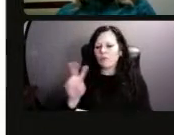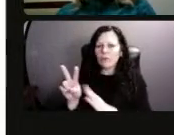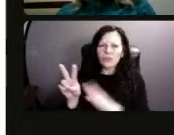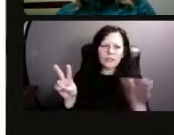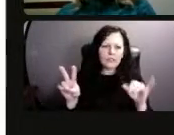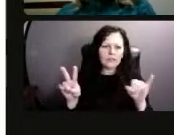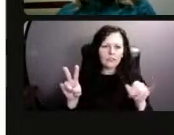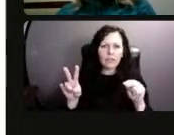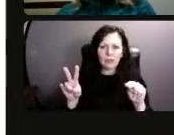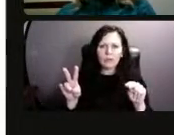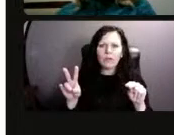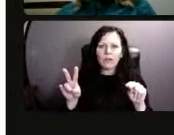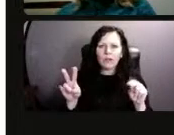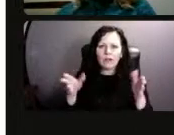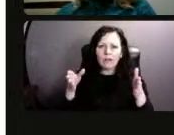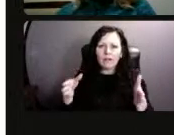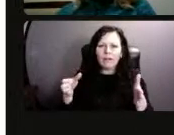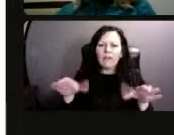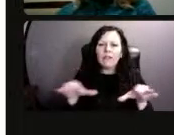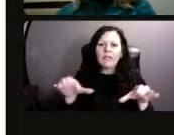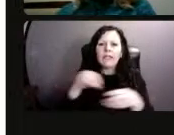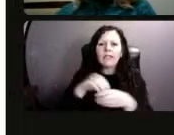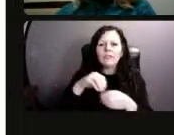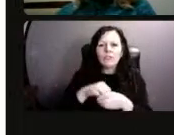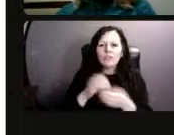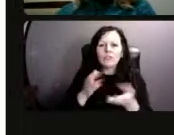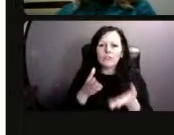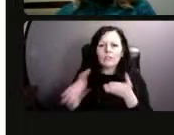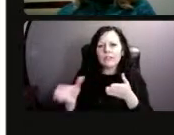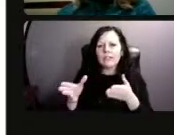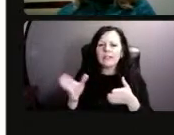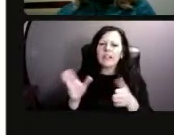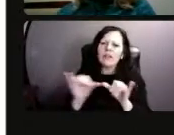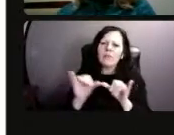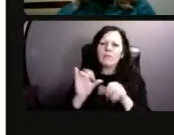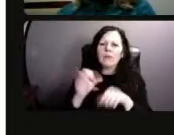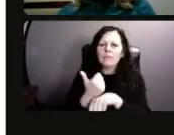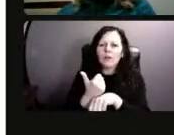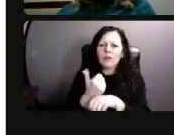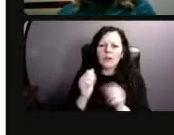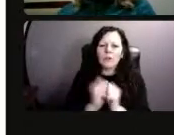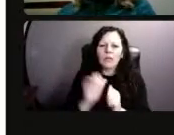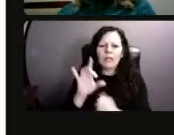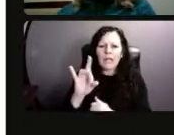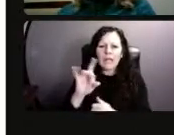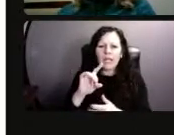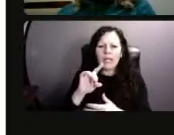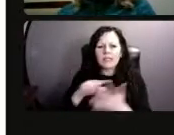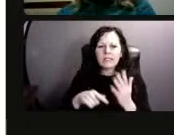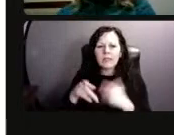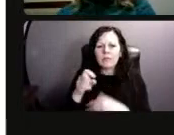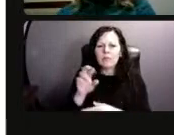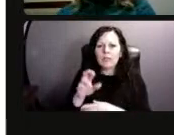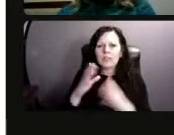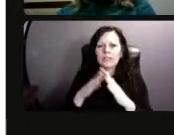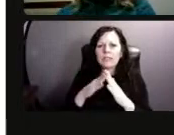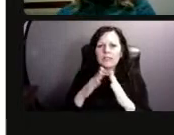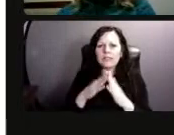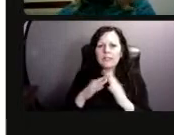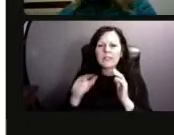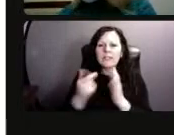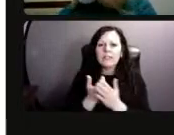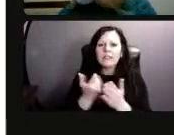SO WITH THE CITY FROM NOVEMBER